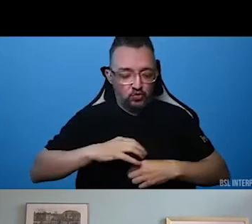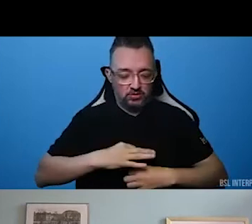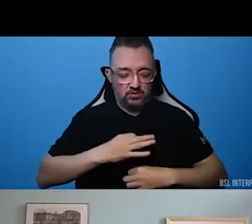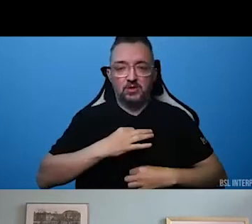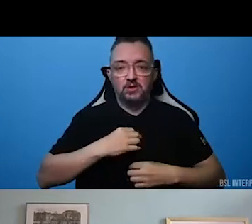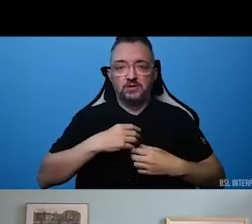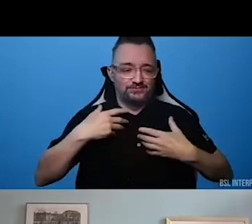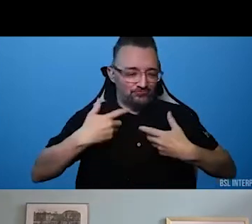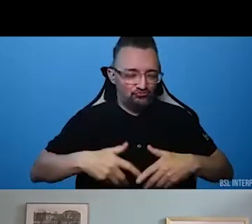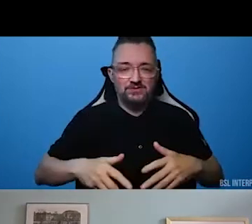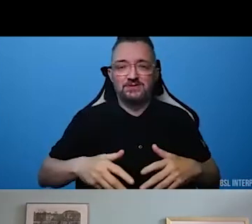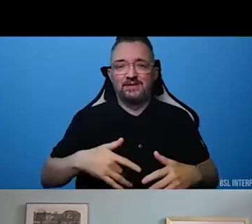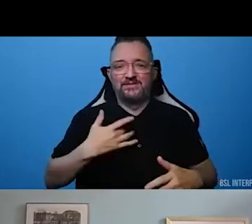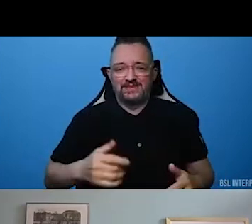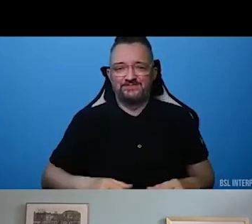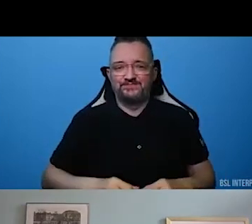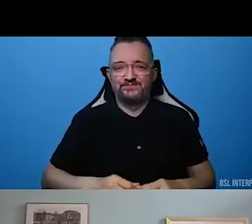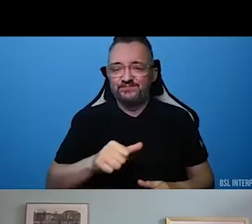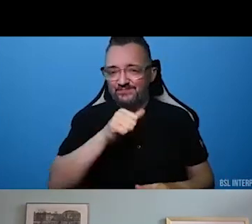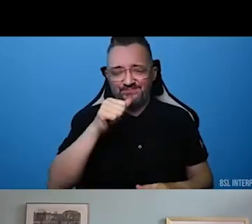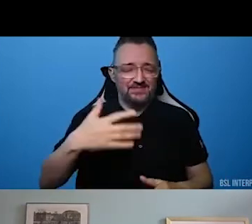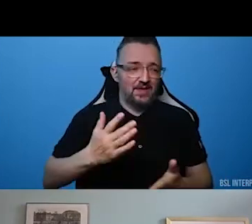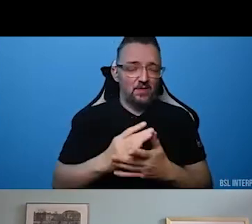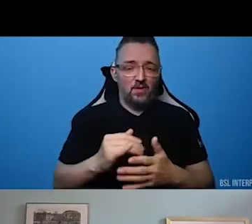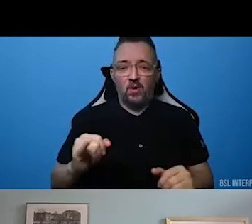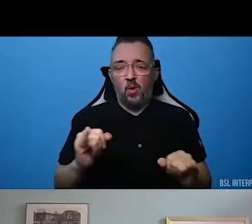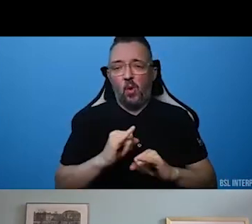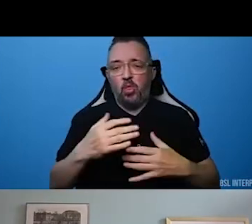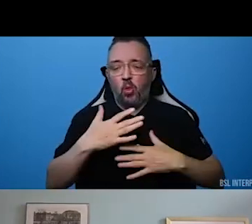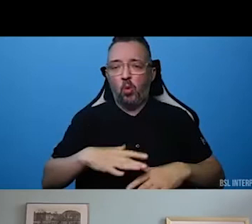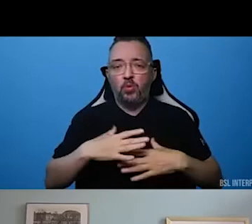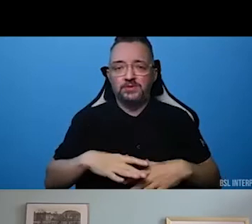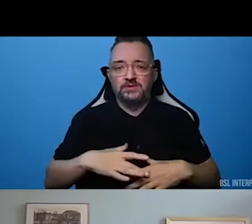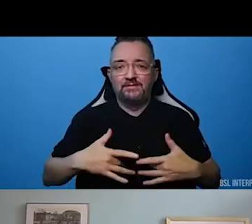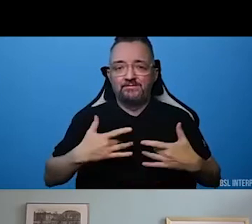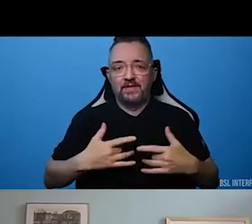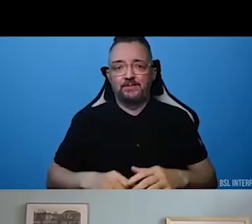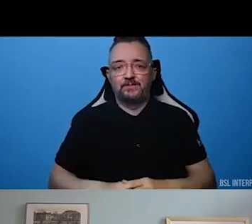And really emphasizing how horrible the clothes if they were to wear.